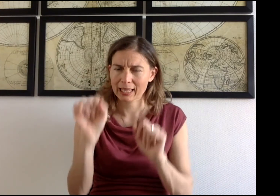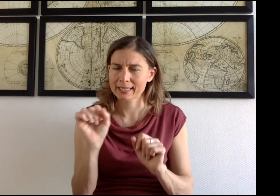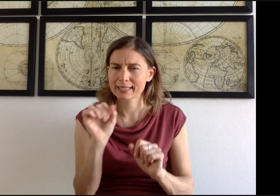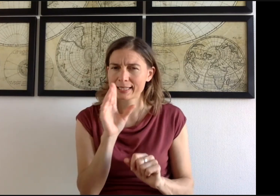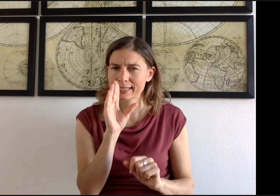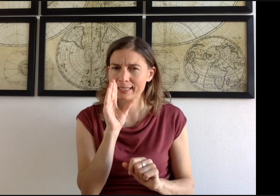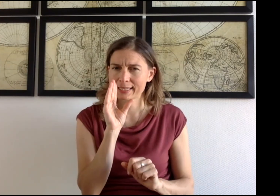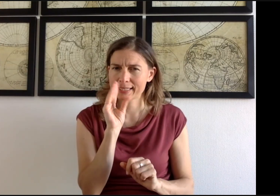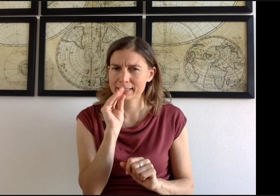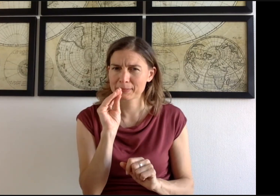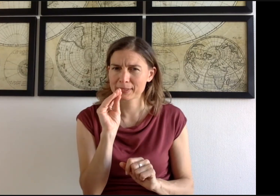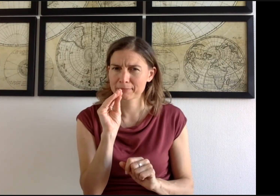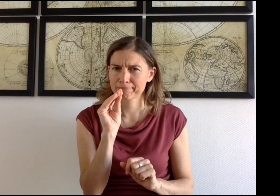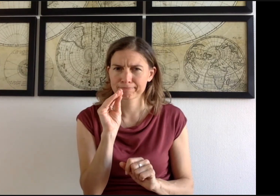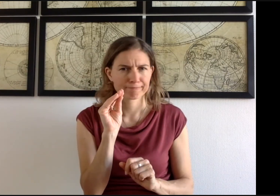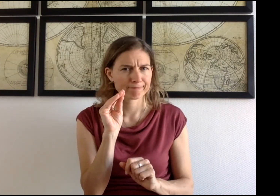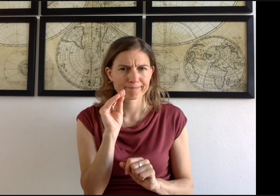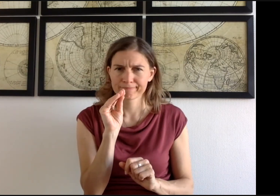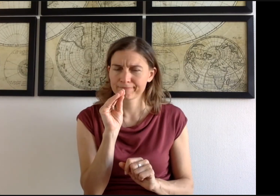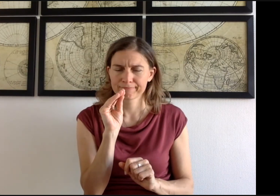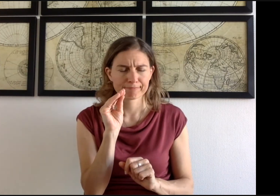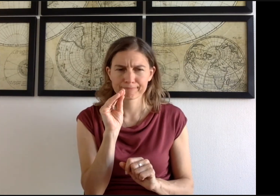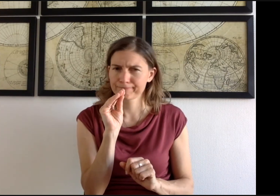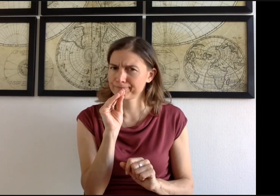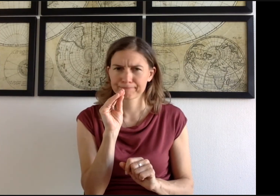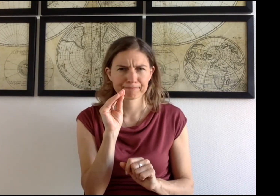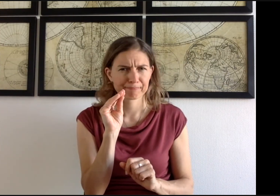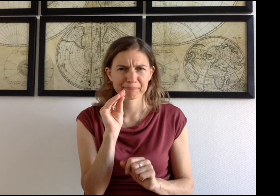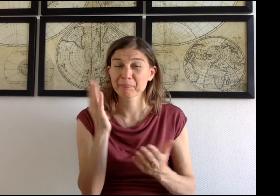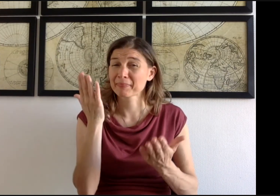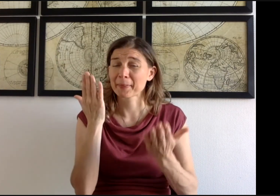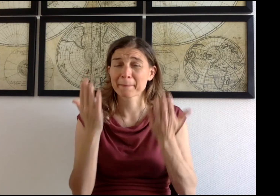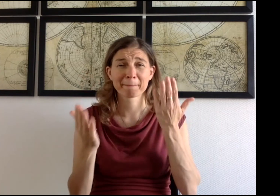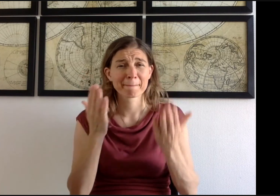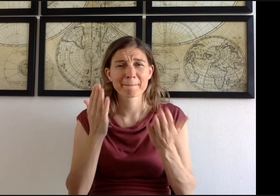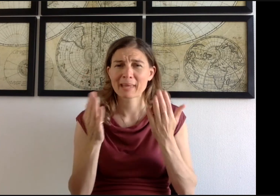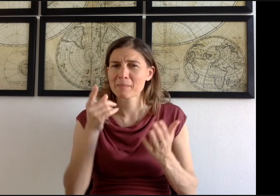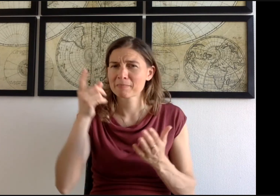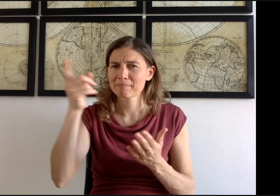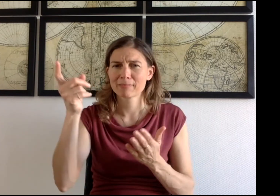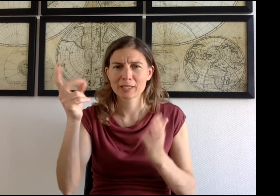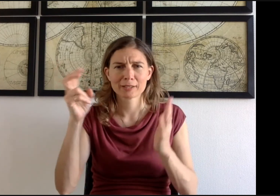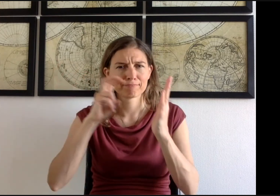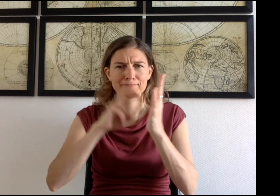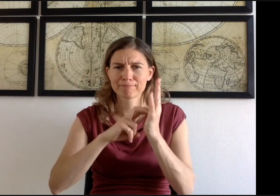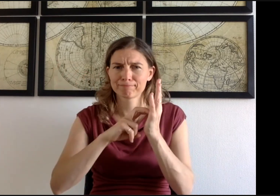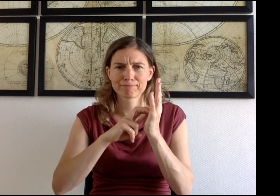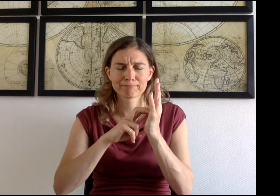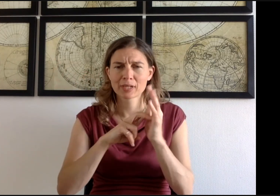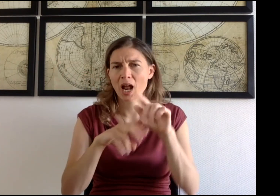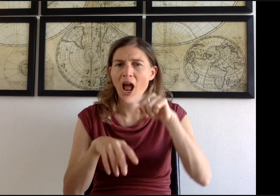No, sorry, still he's not. Maybe he registered under another name, but we don't see him on the participants list.